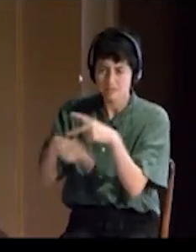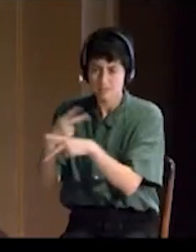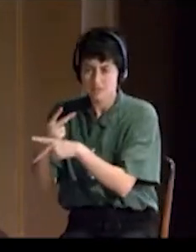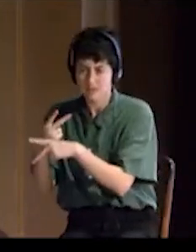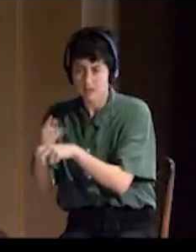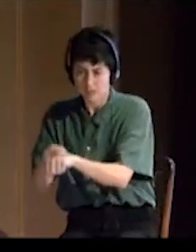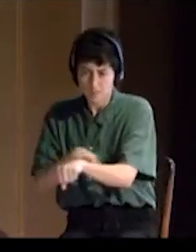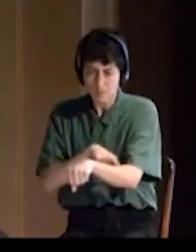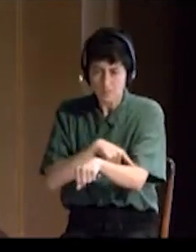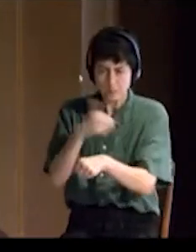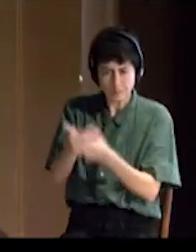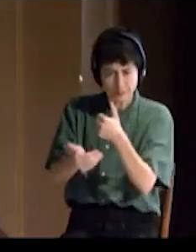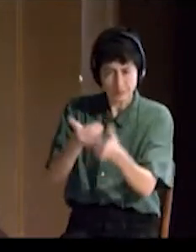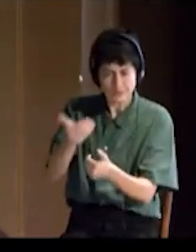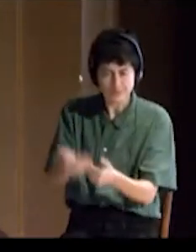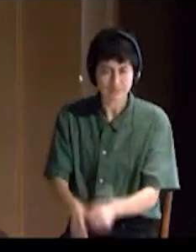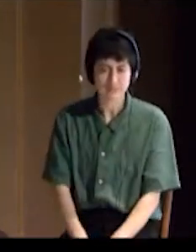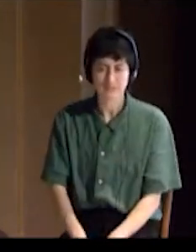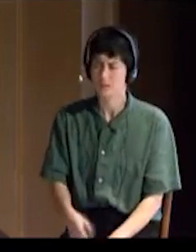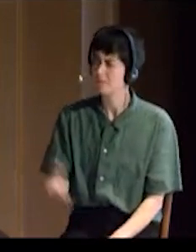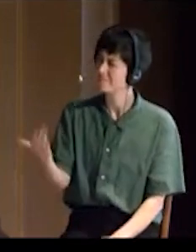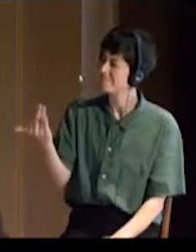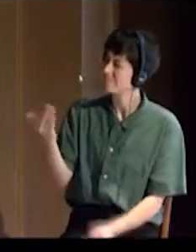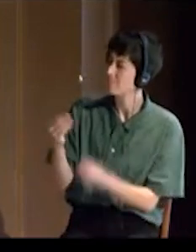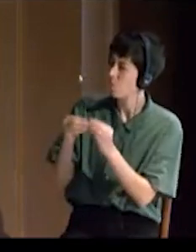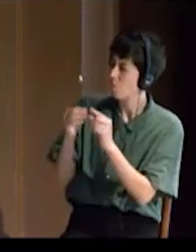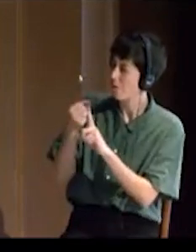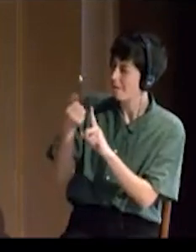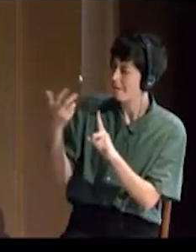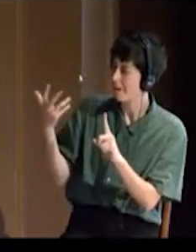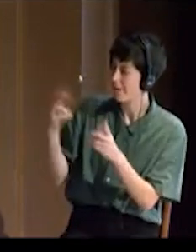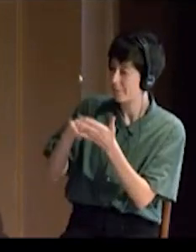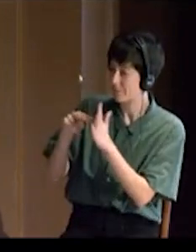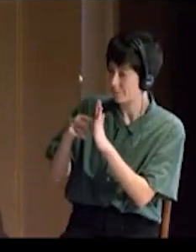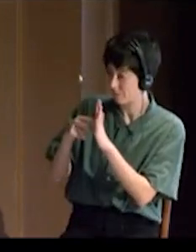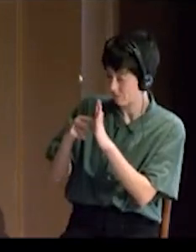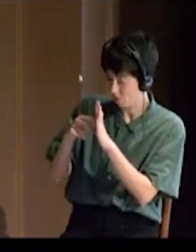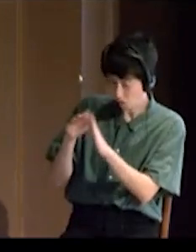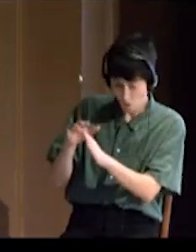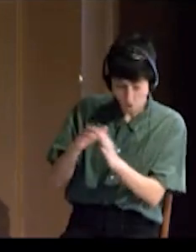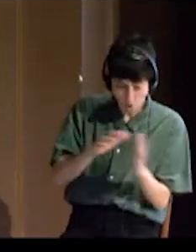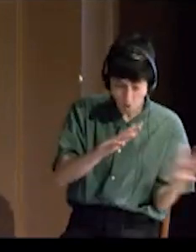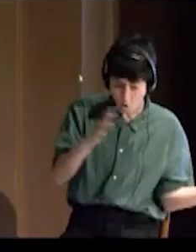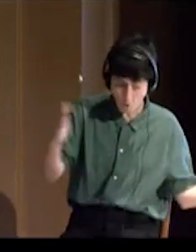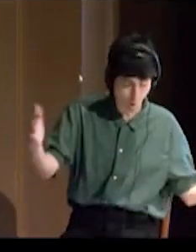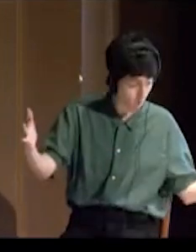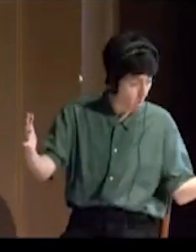How long does it take for like the whole pipeline? Yes. - Okay. Well, I would say that these days